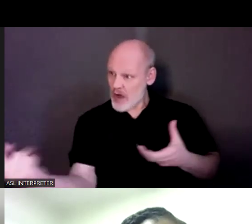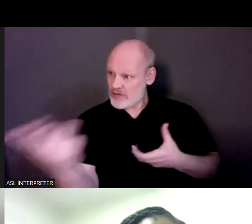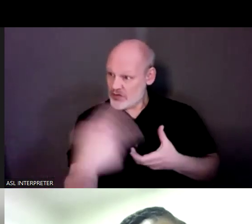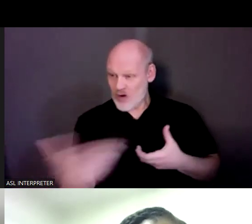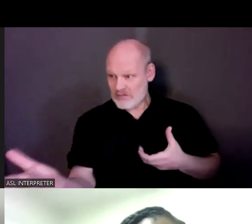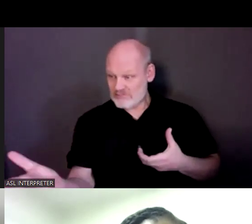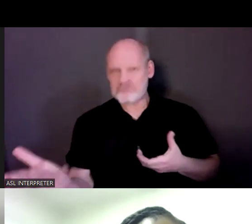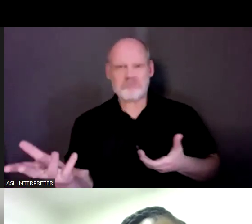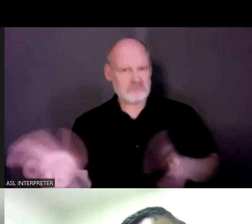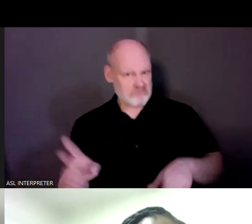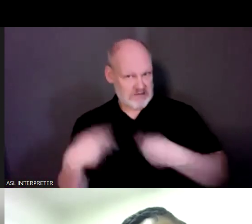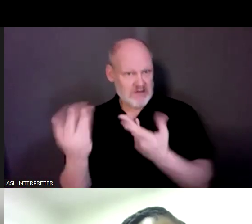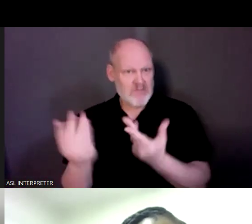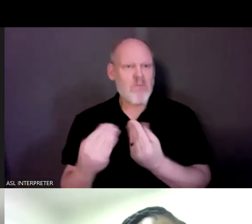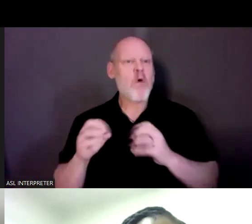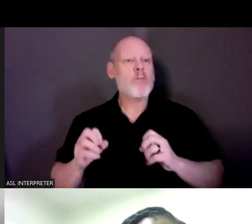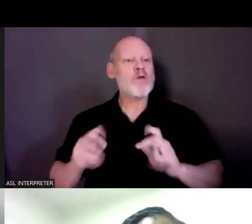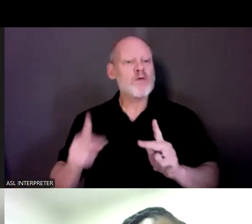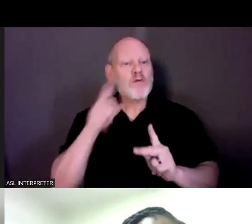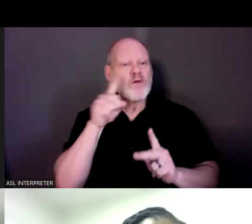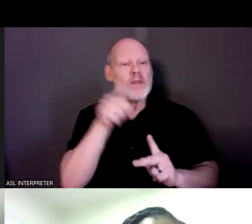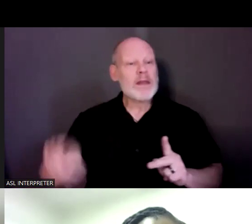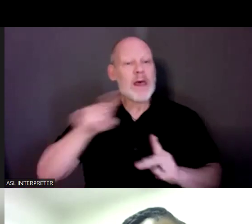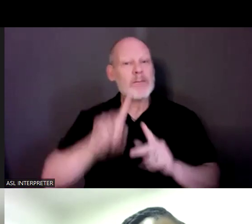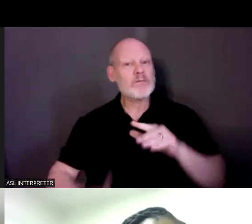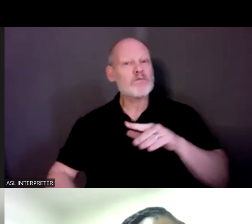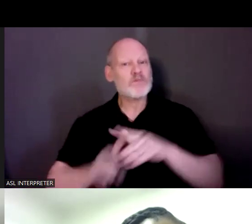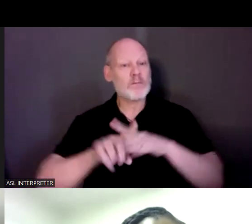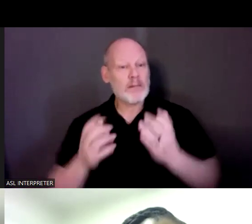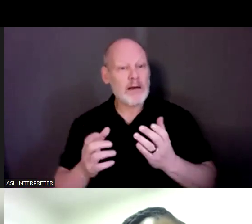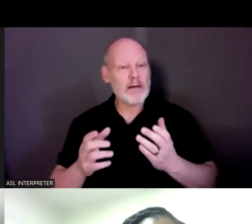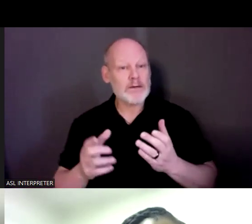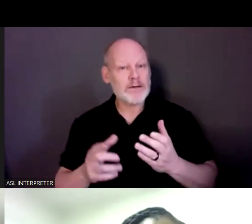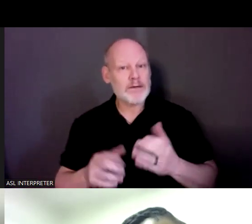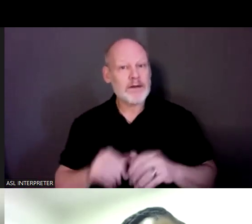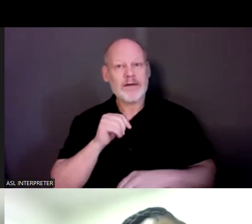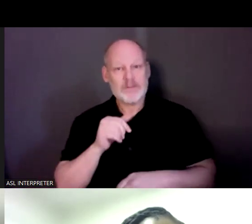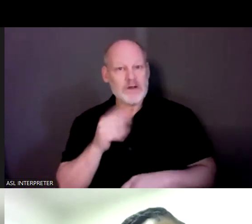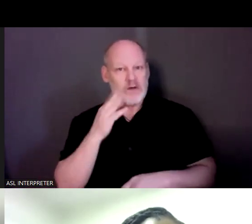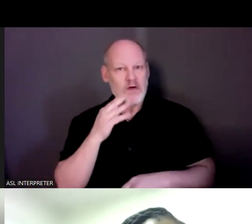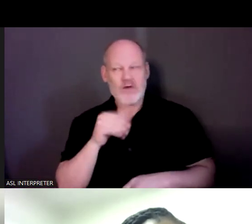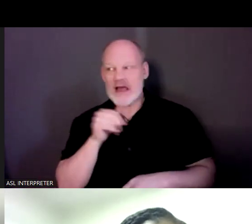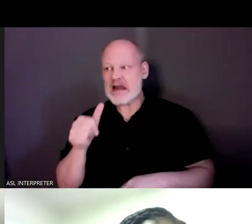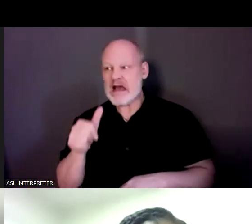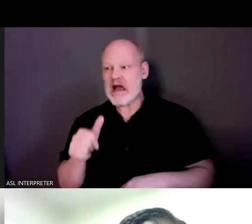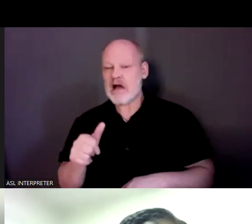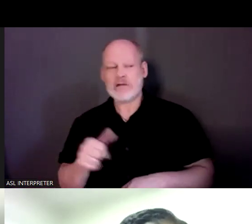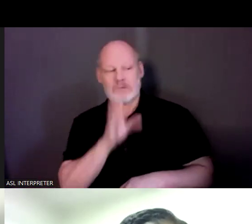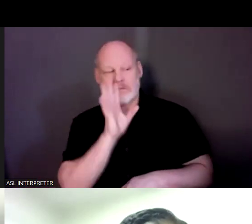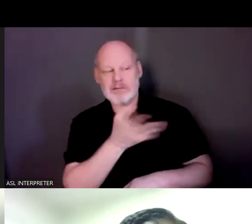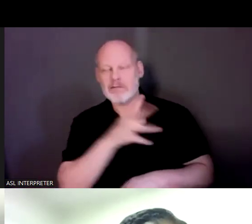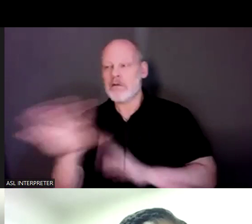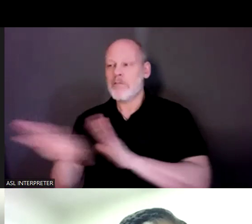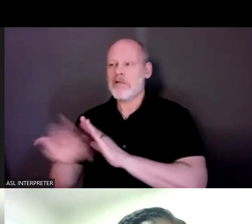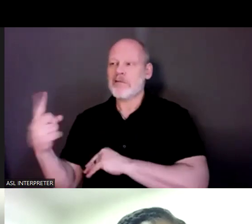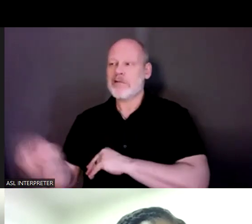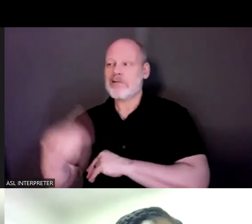opportunities for kids to be in class and not trying to do other things so yeah.